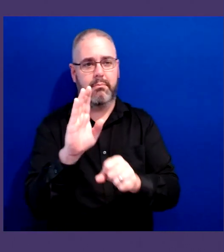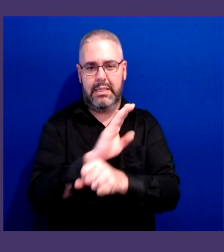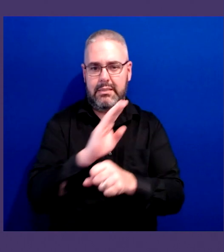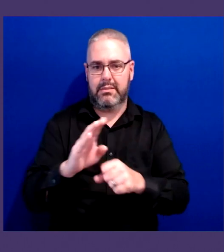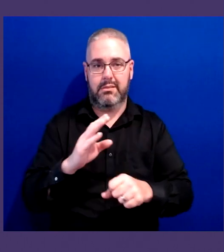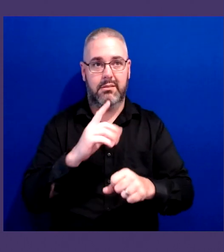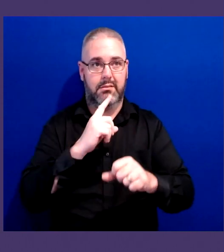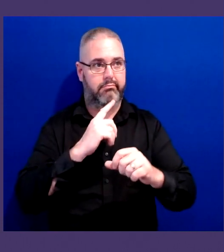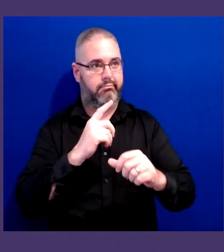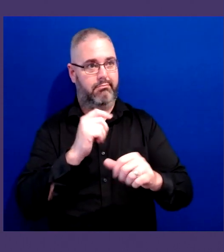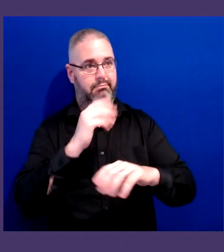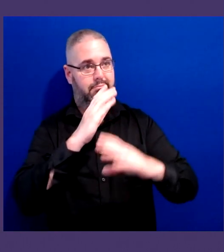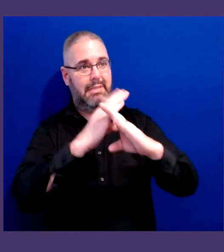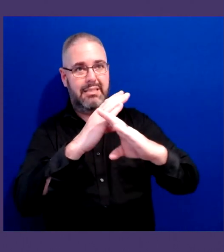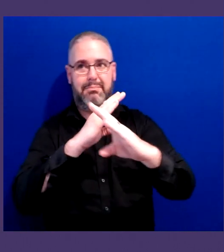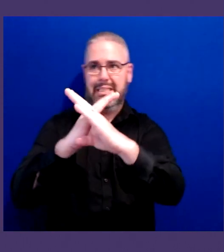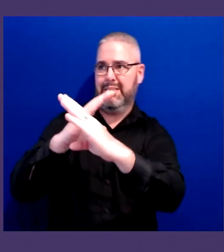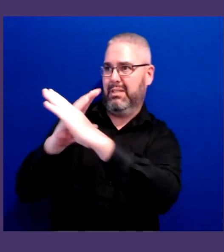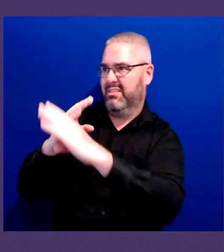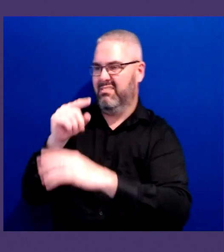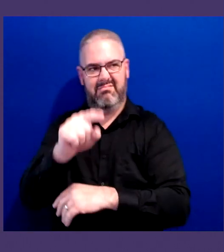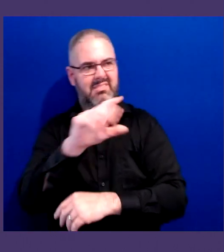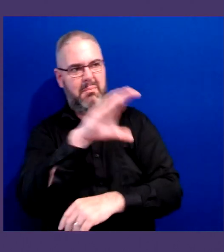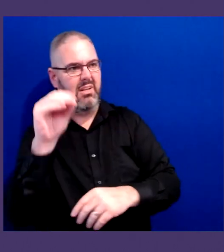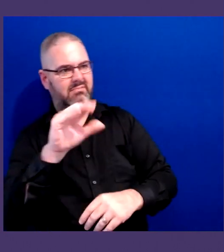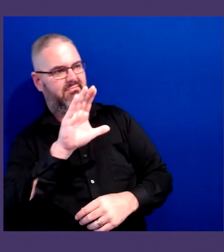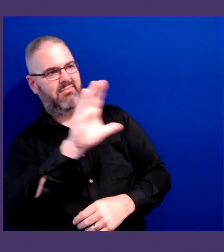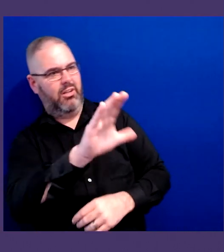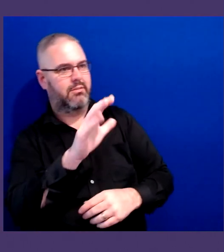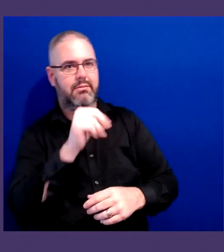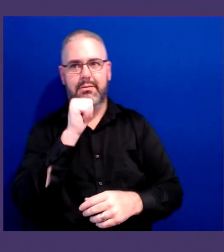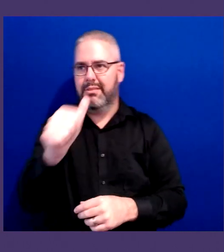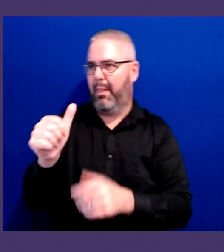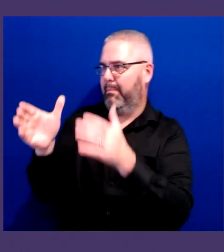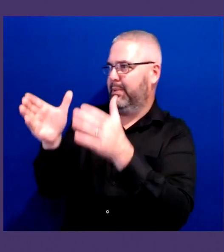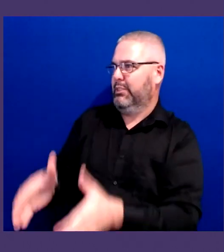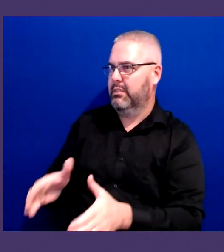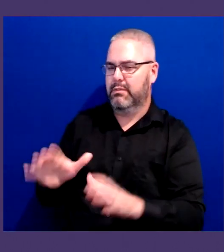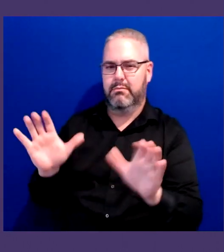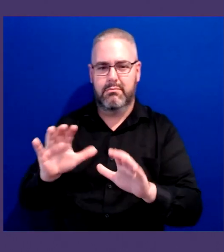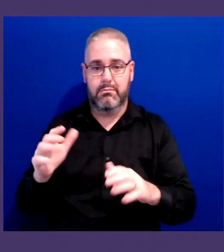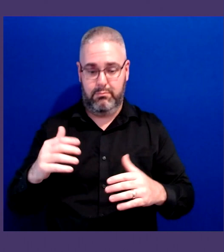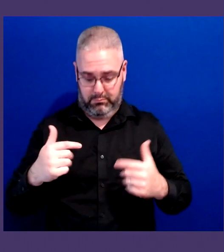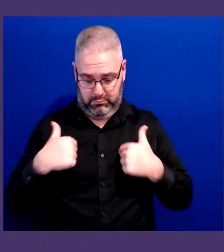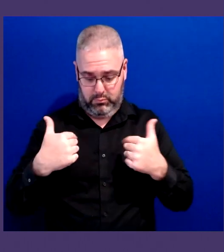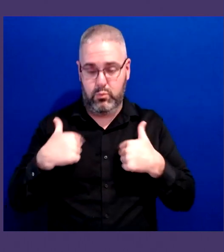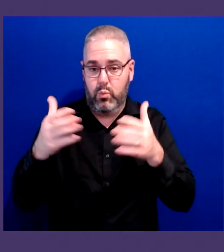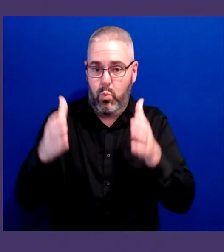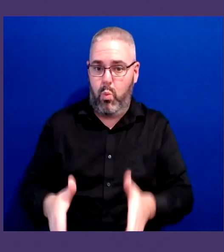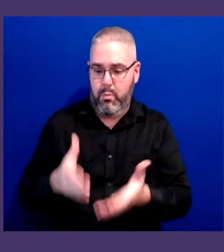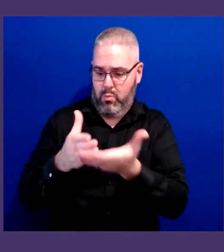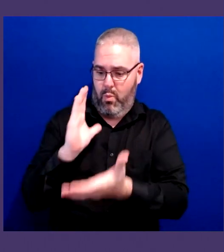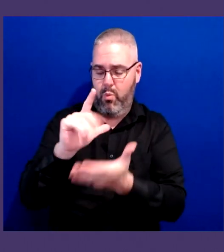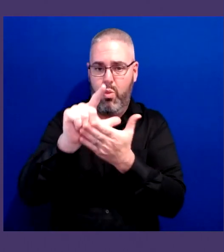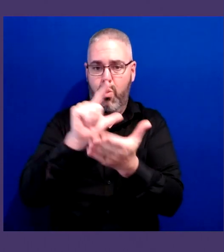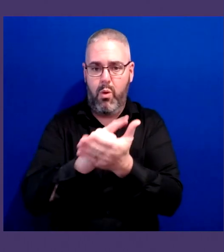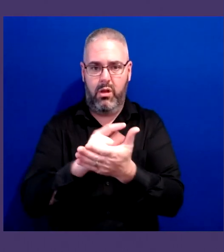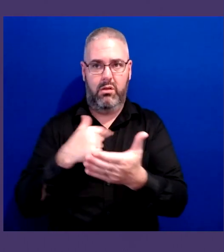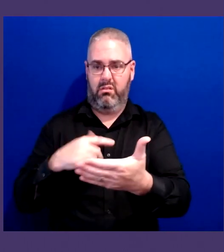We've had human rights law for decades that says, "You can't discriminate against a person with a disability.",